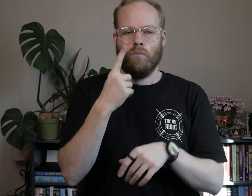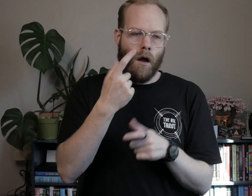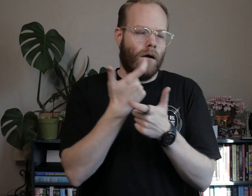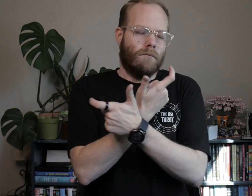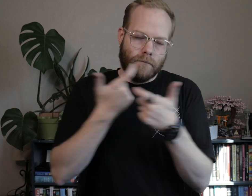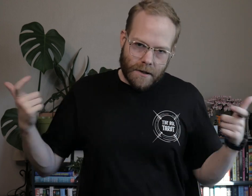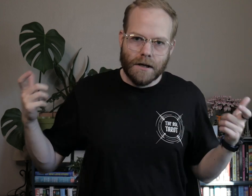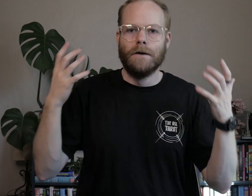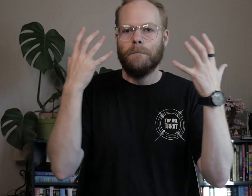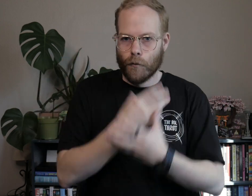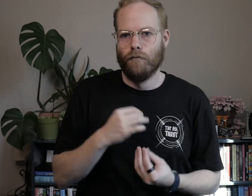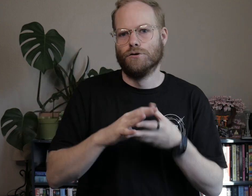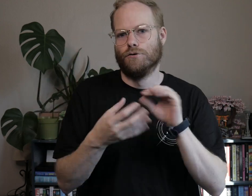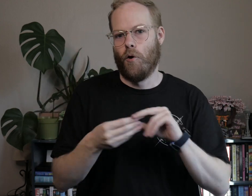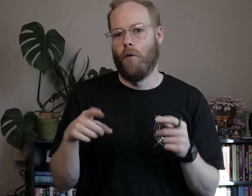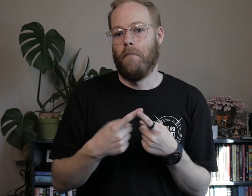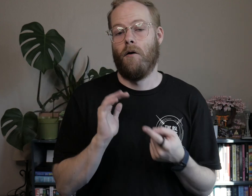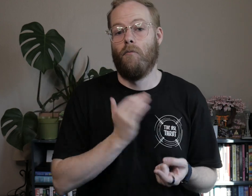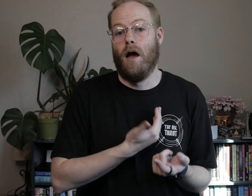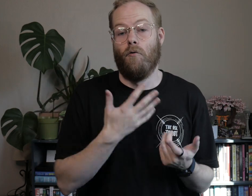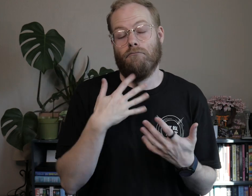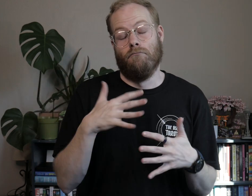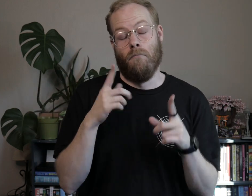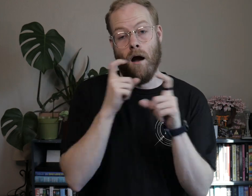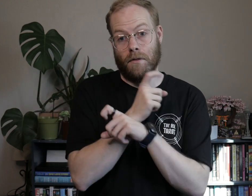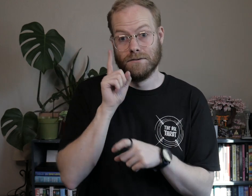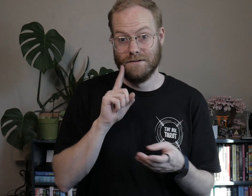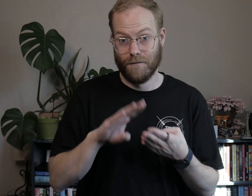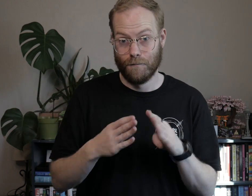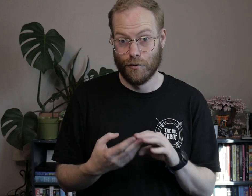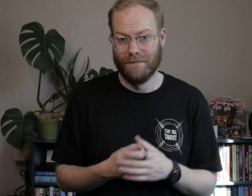into one big beautiful story about our complex deaf community.